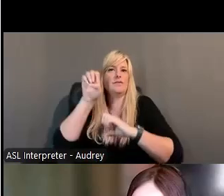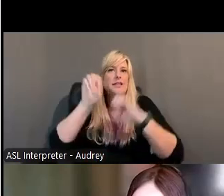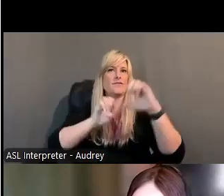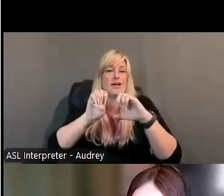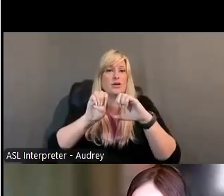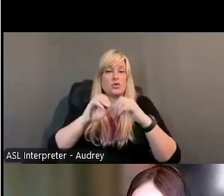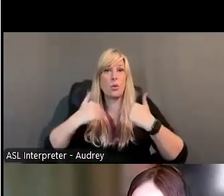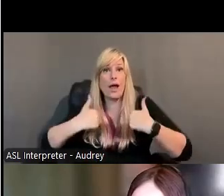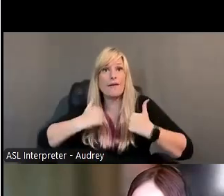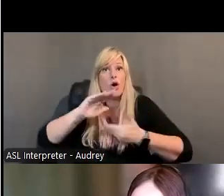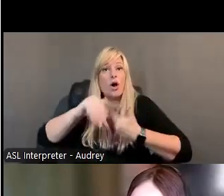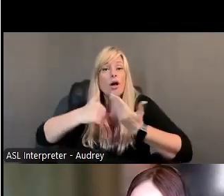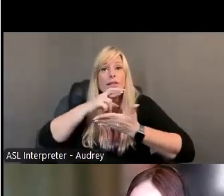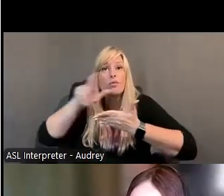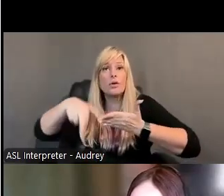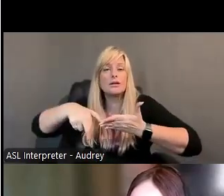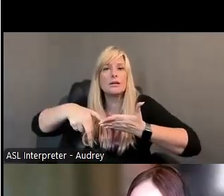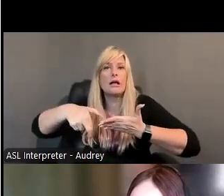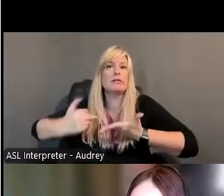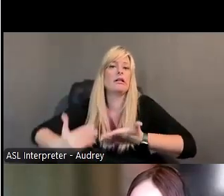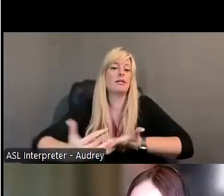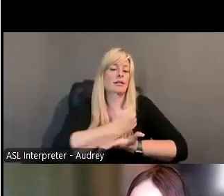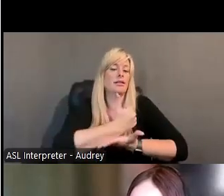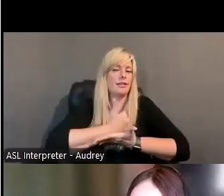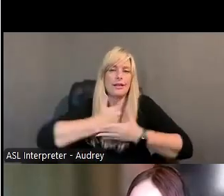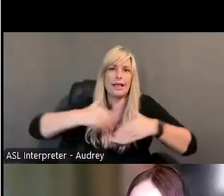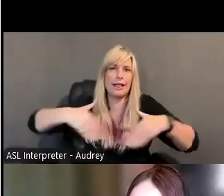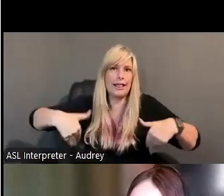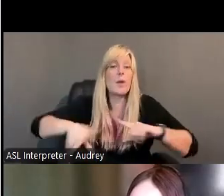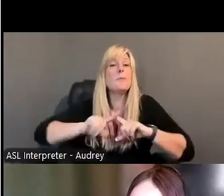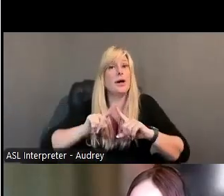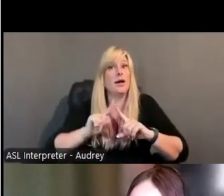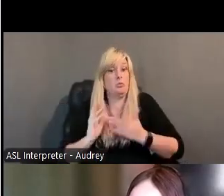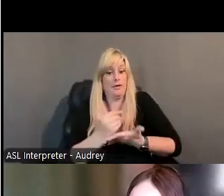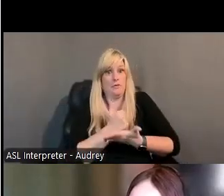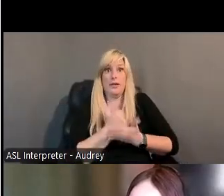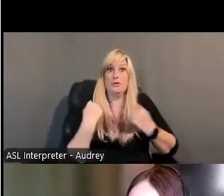our results. But we will share with you what we have, and we're happy to be here. Next